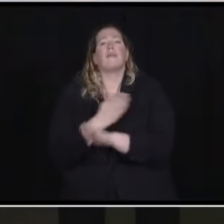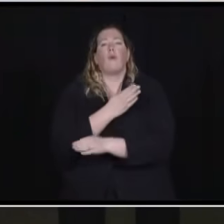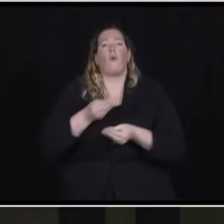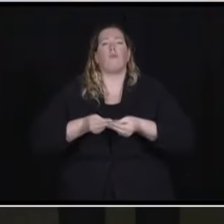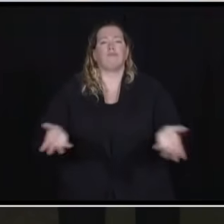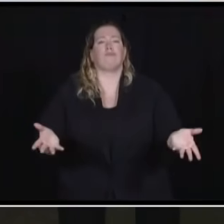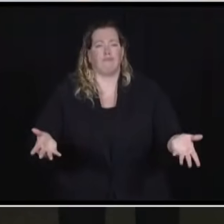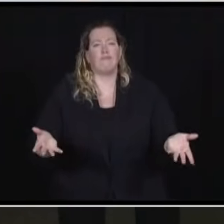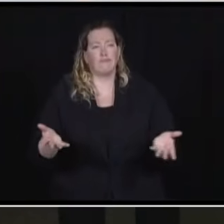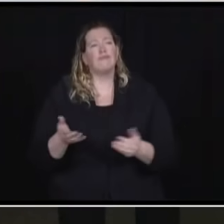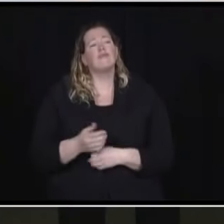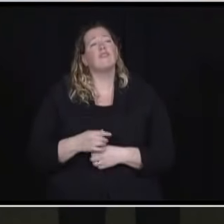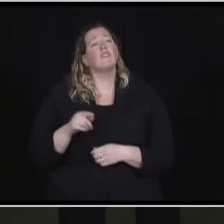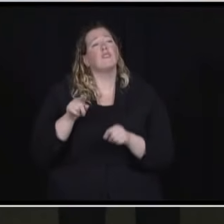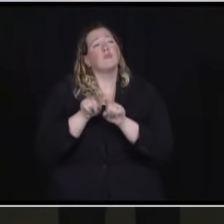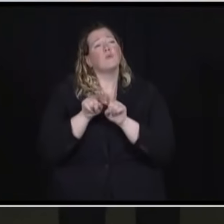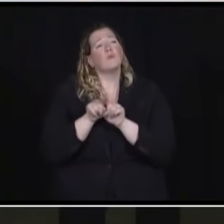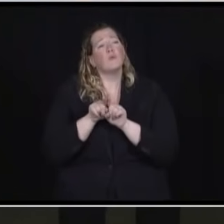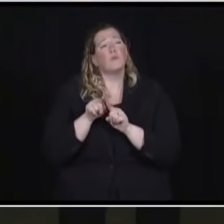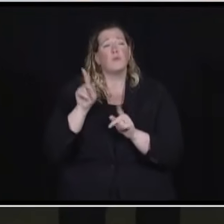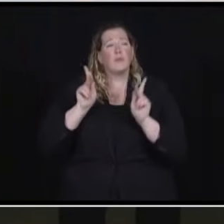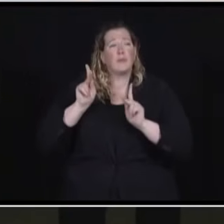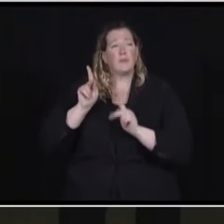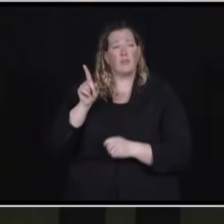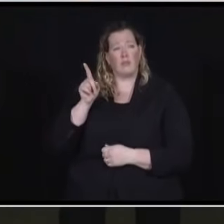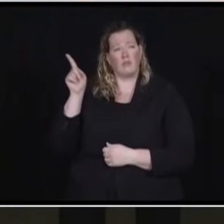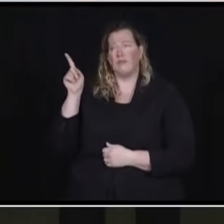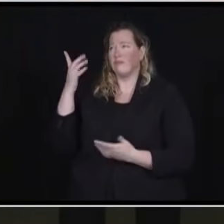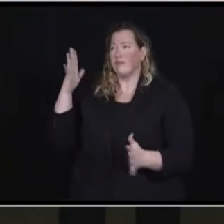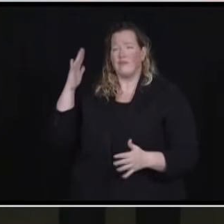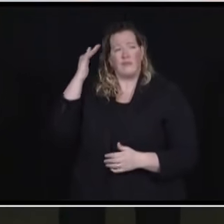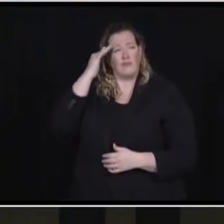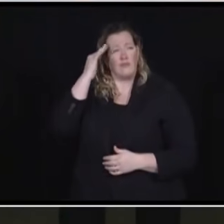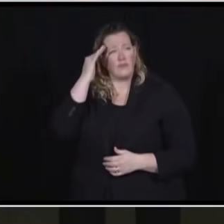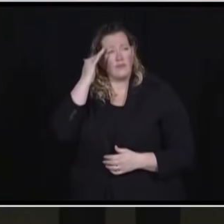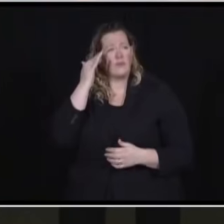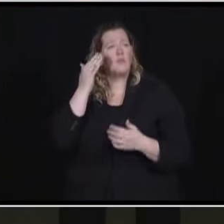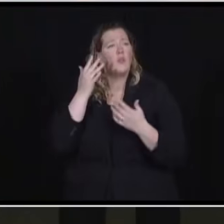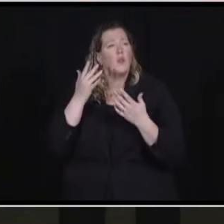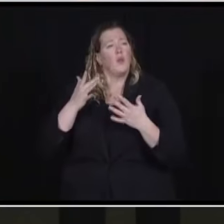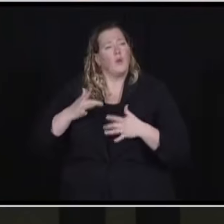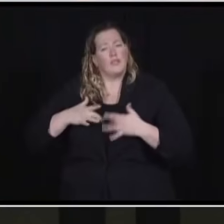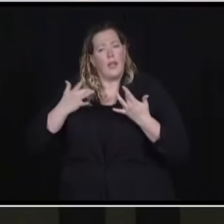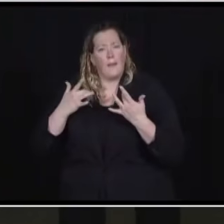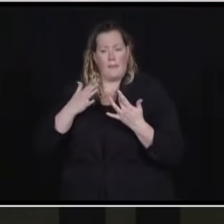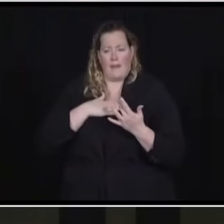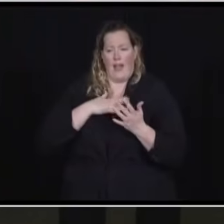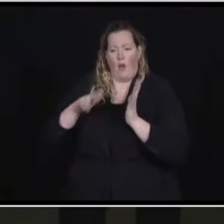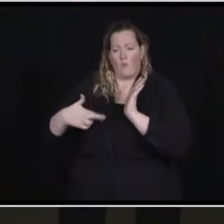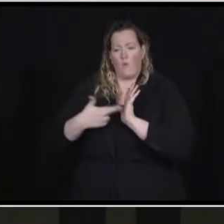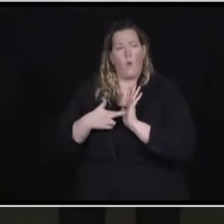ready for 31 December. Things arrive on one January which obviously the minister and the premier and the members